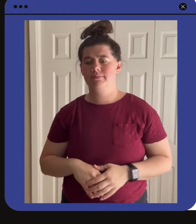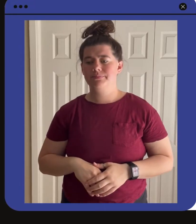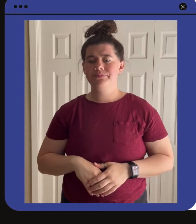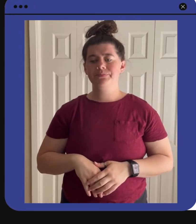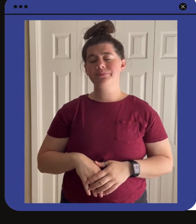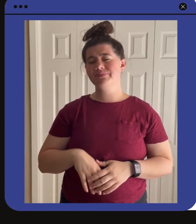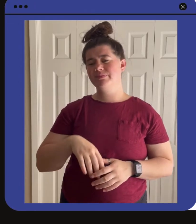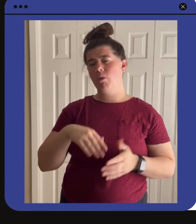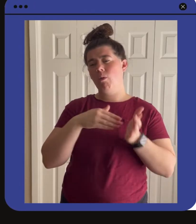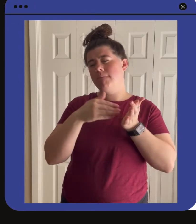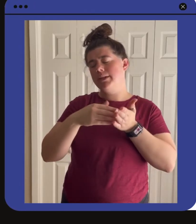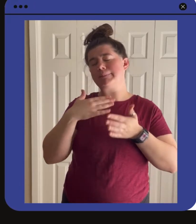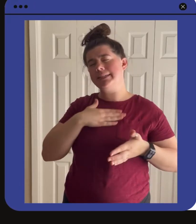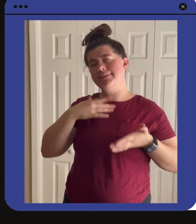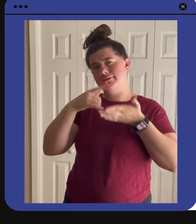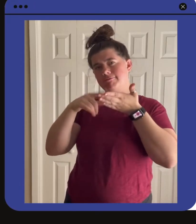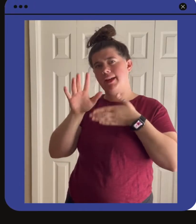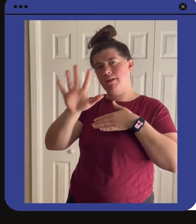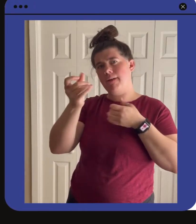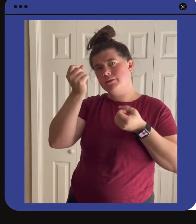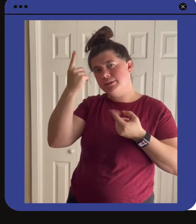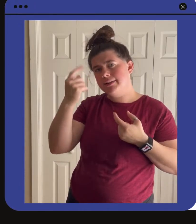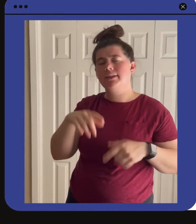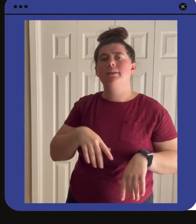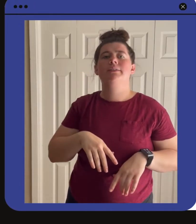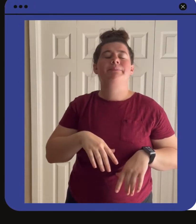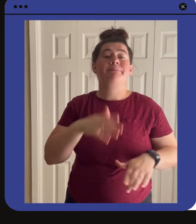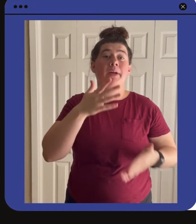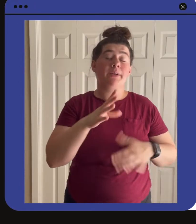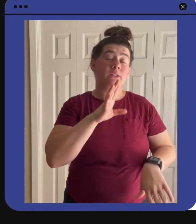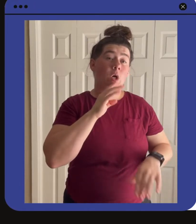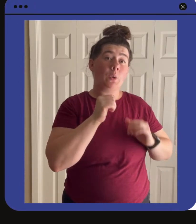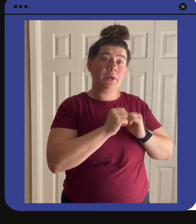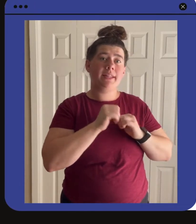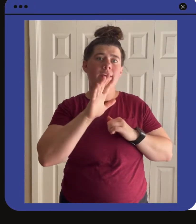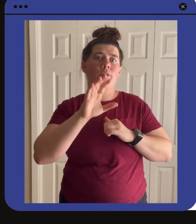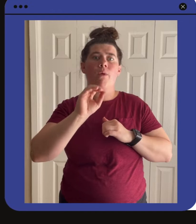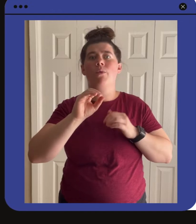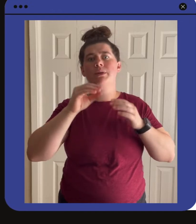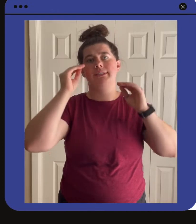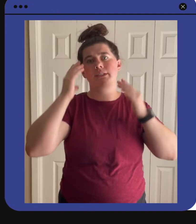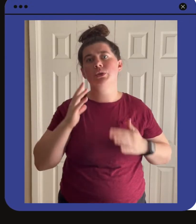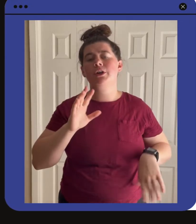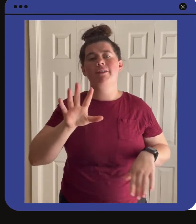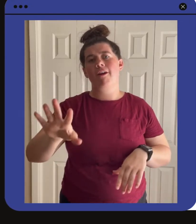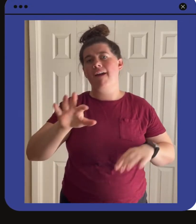This is so you're deaf and hard of hearing student doesn't get lost. Often check for their understanding